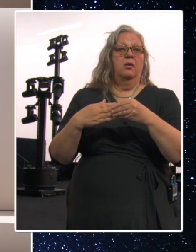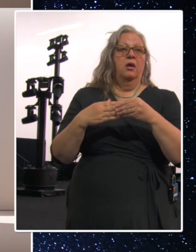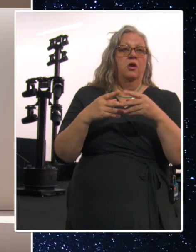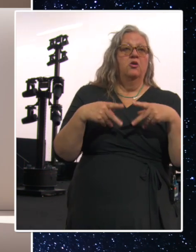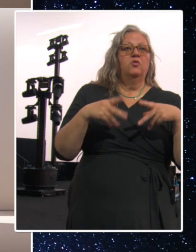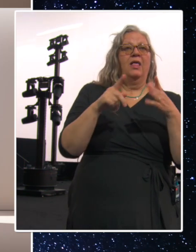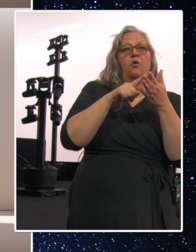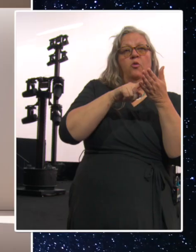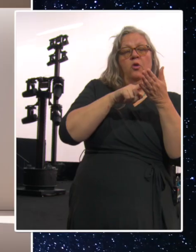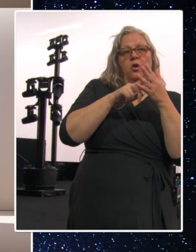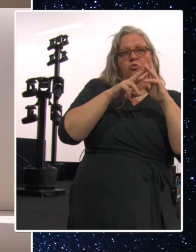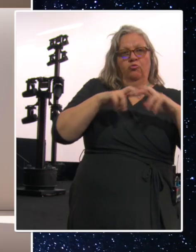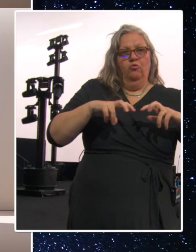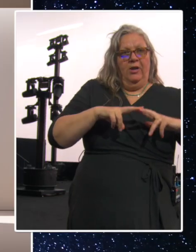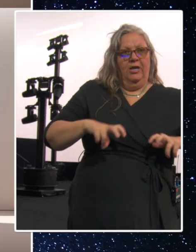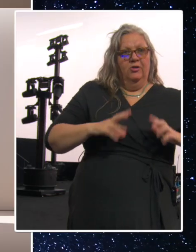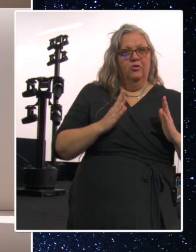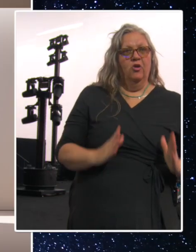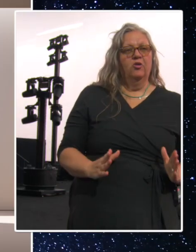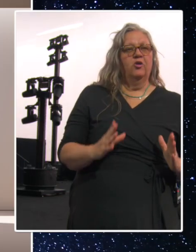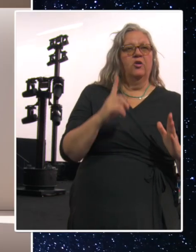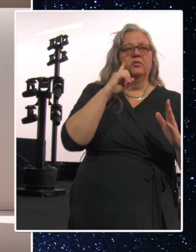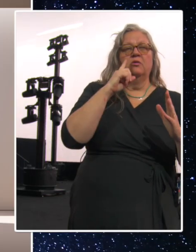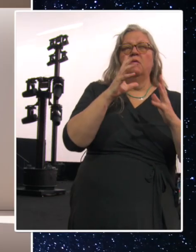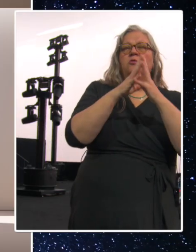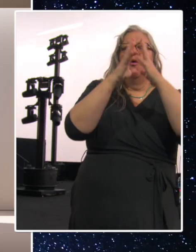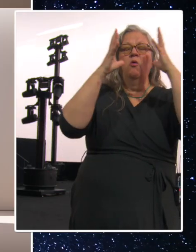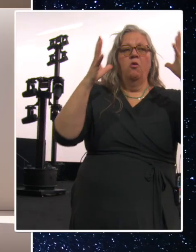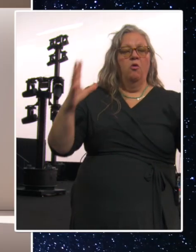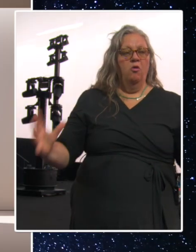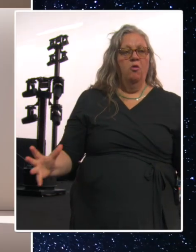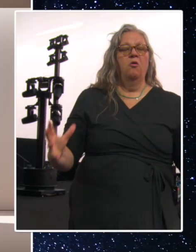to give researchers immediate access to massive amounts of data